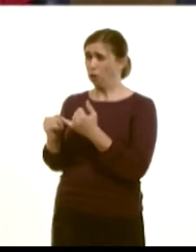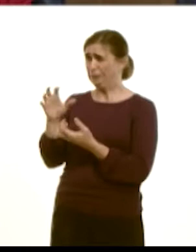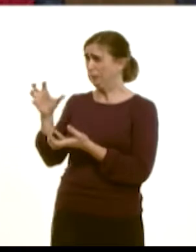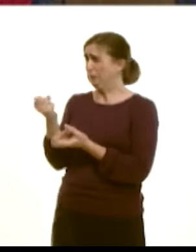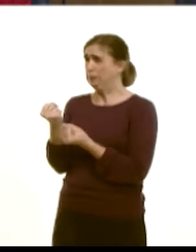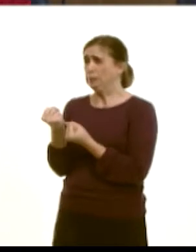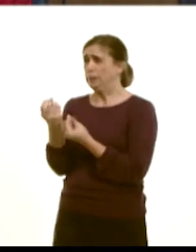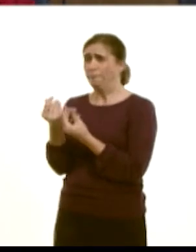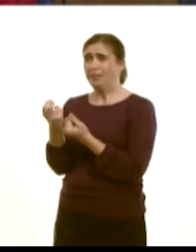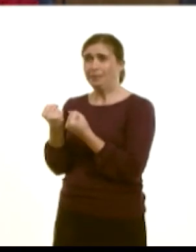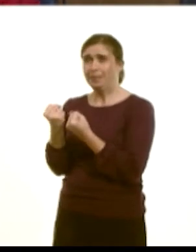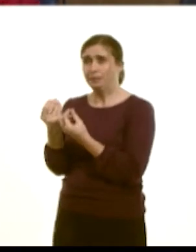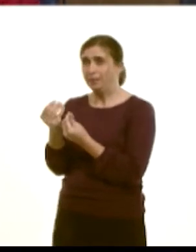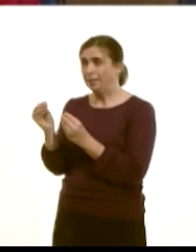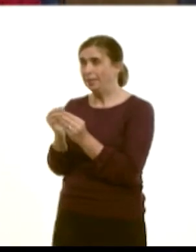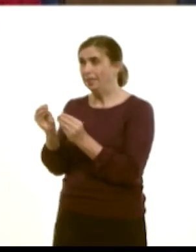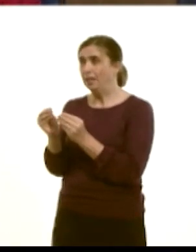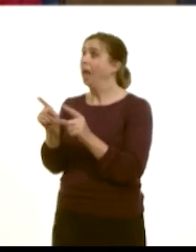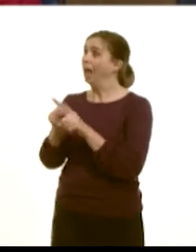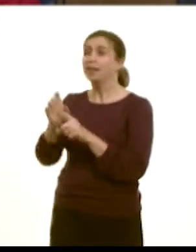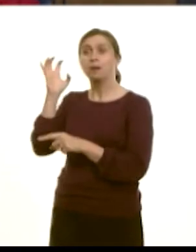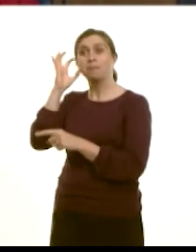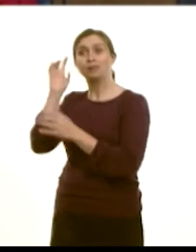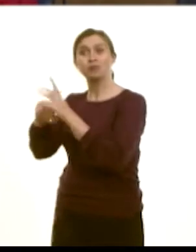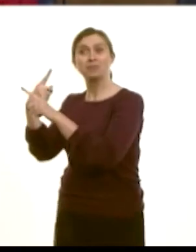If you look at the bedroom tax, you see once again people who are working sometimes being